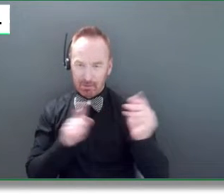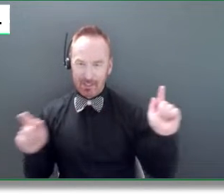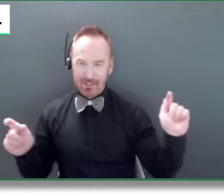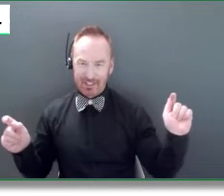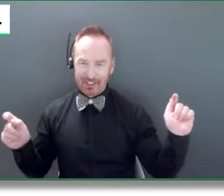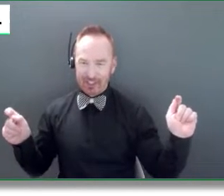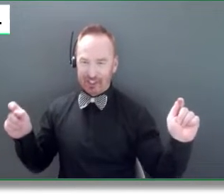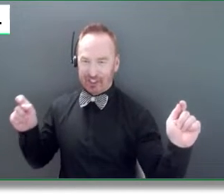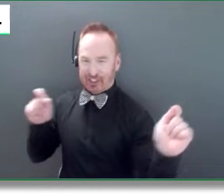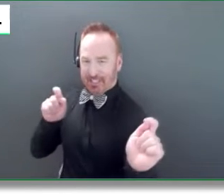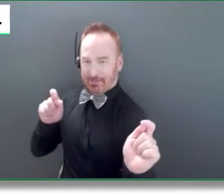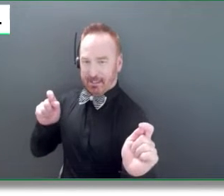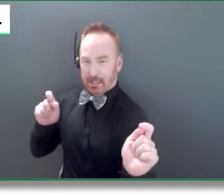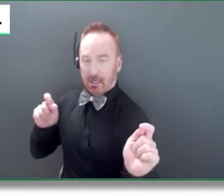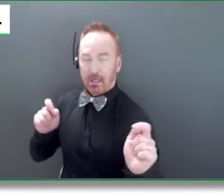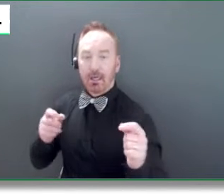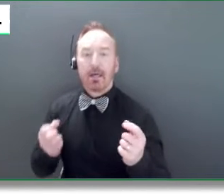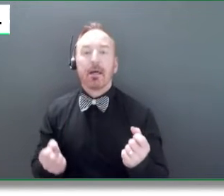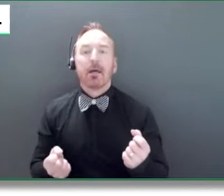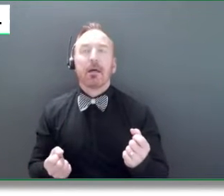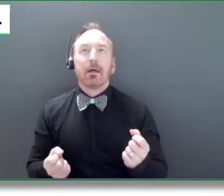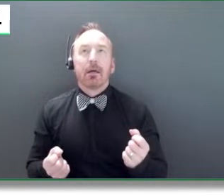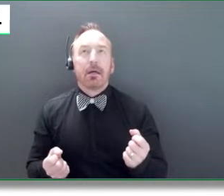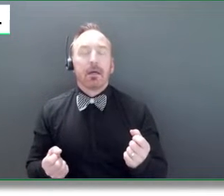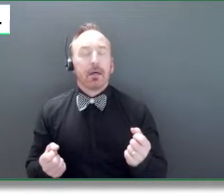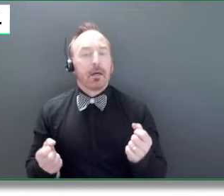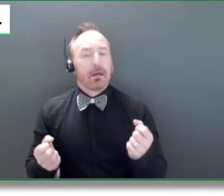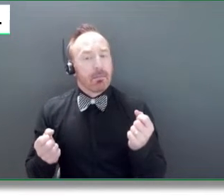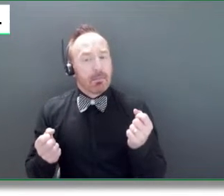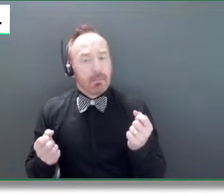highlighted that a lot of people don't know what they don't know.